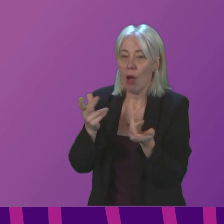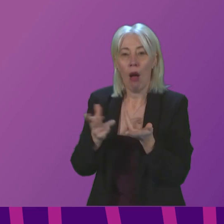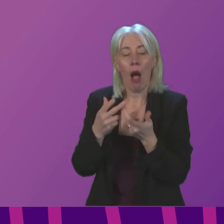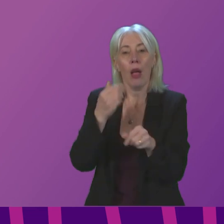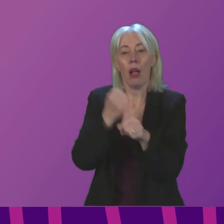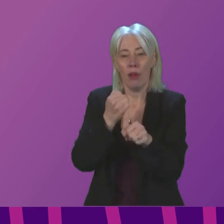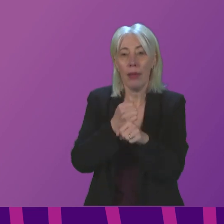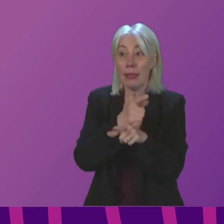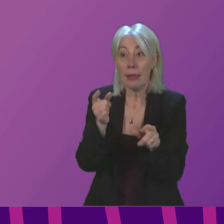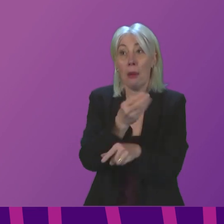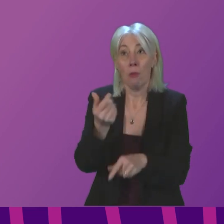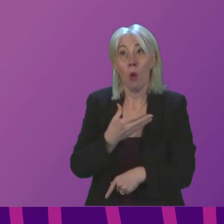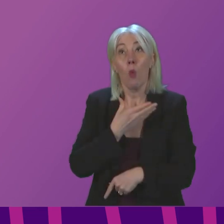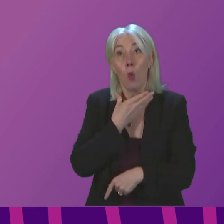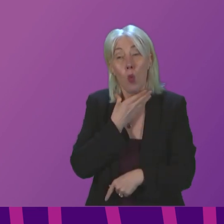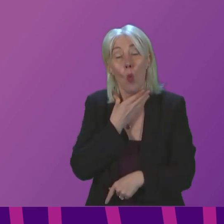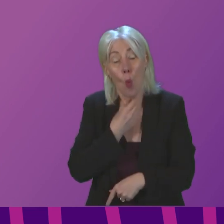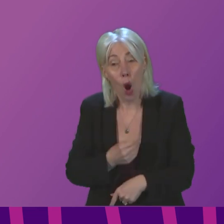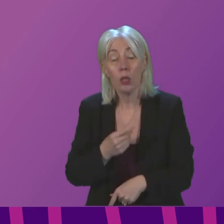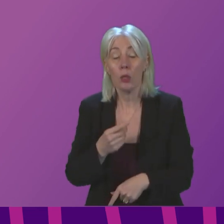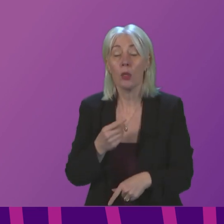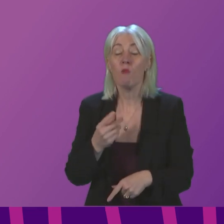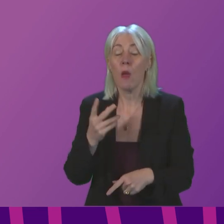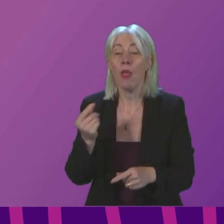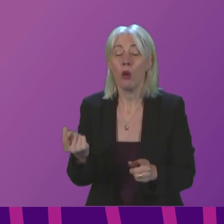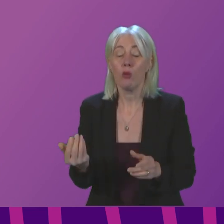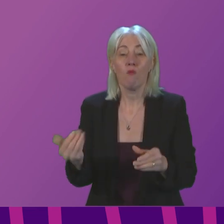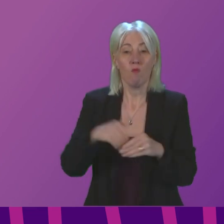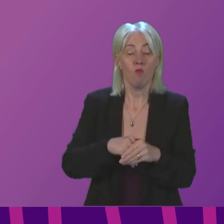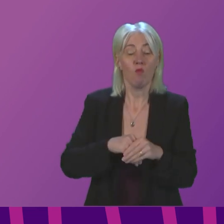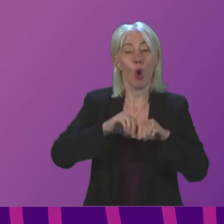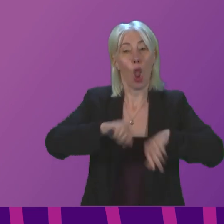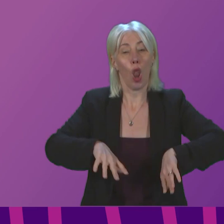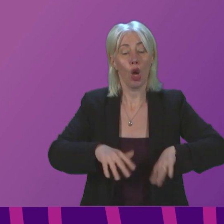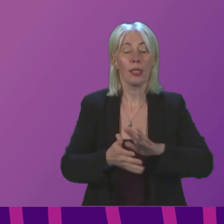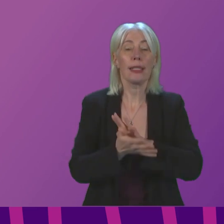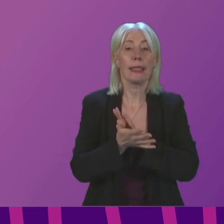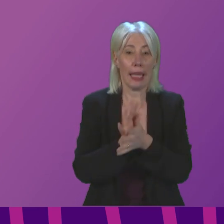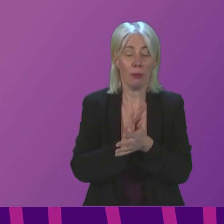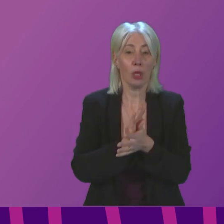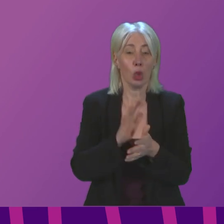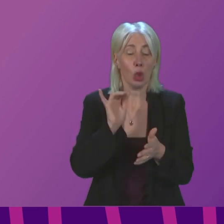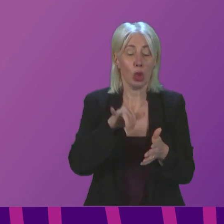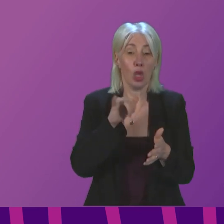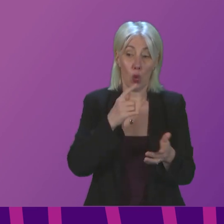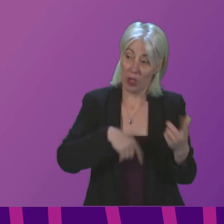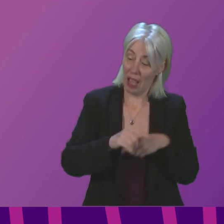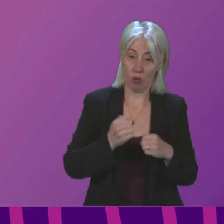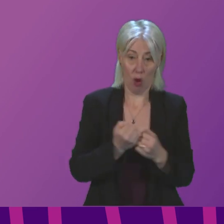is a willingness now to step forward on loss and damage. We will continue to play our part in building that momentum.